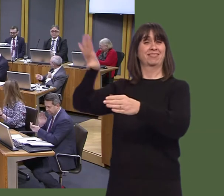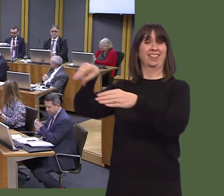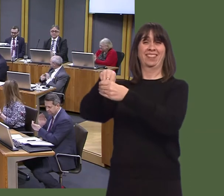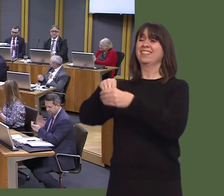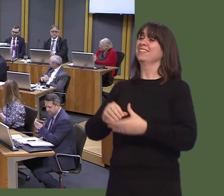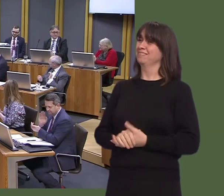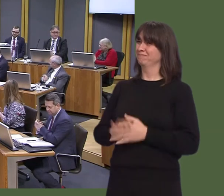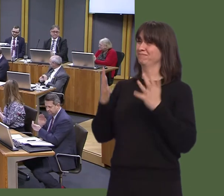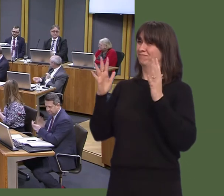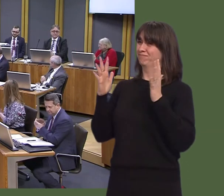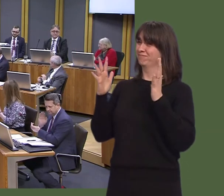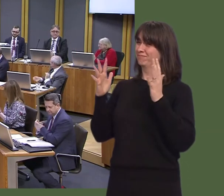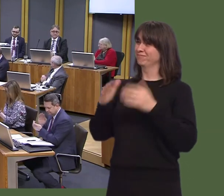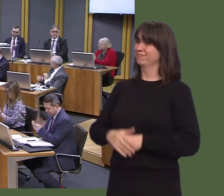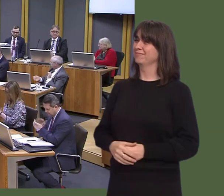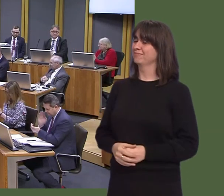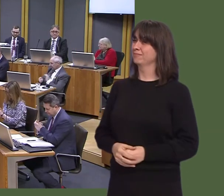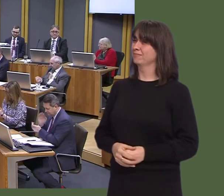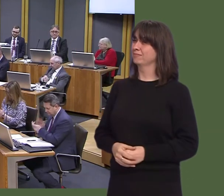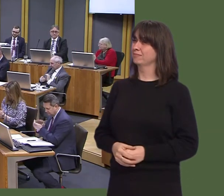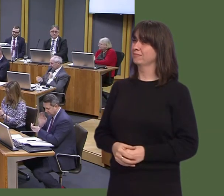Caroline Jones AM: 1.